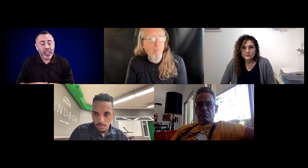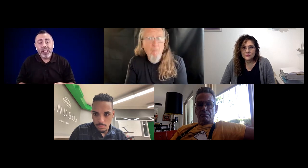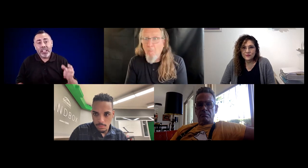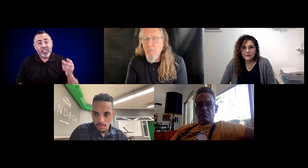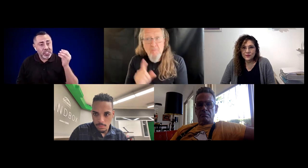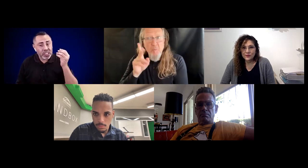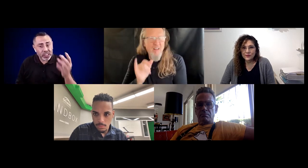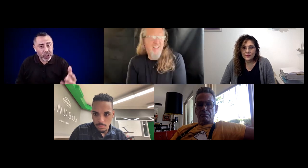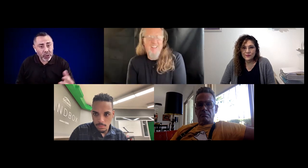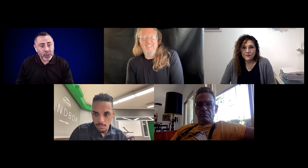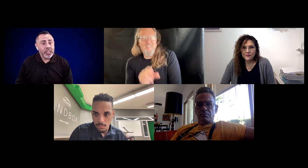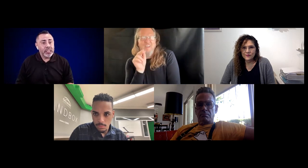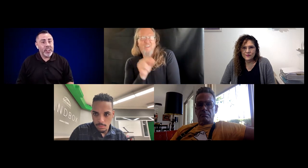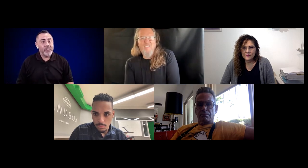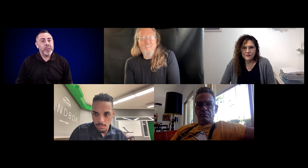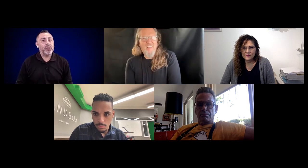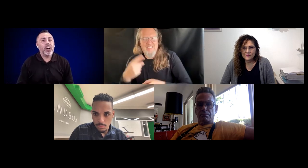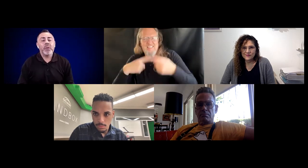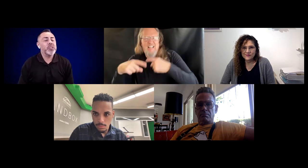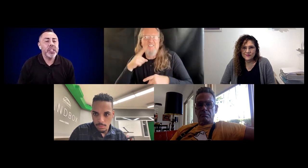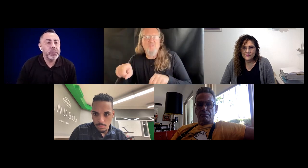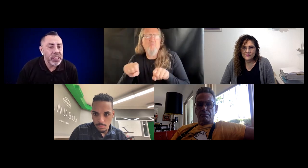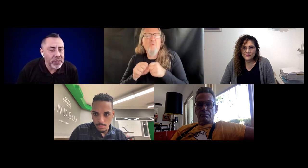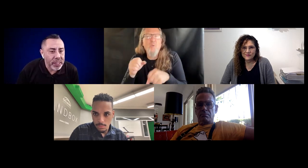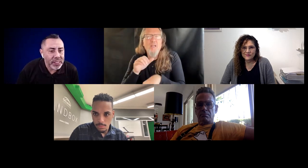And just to let you know. Yeah, people almost couldn't believe it.